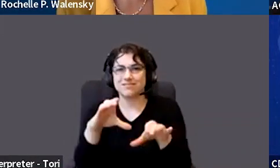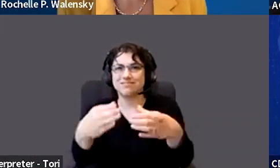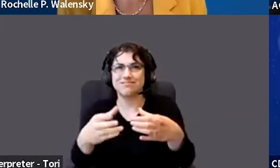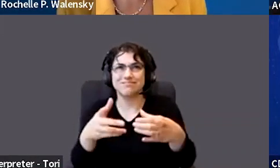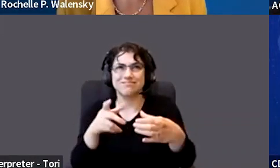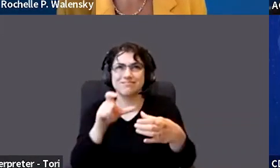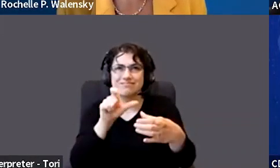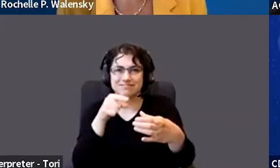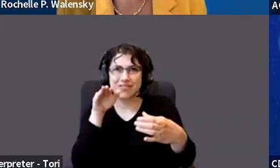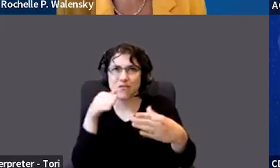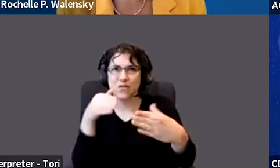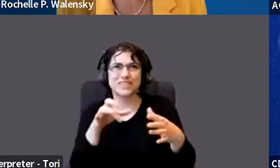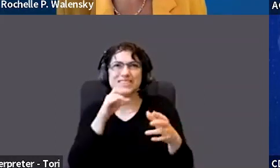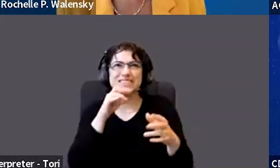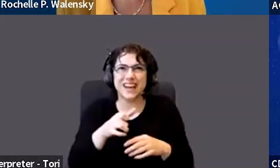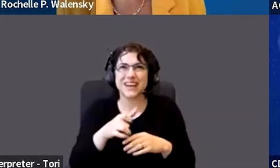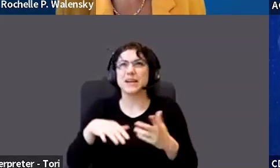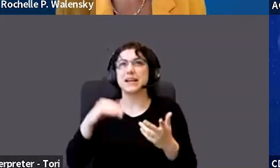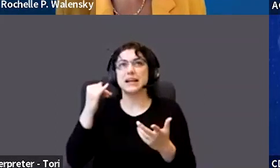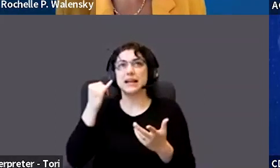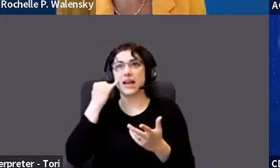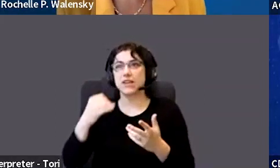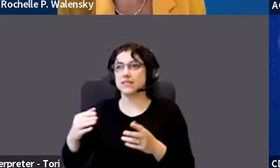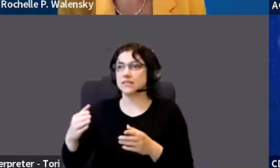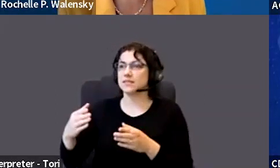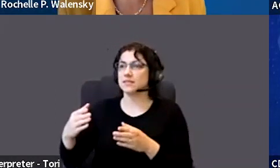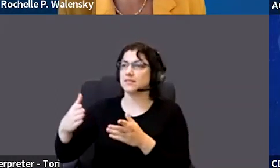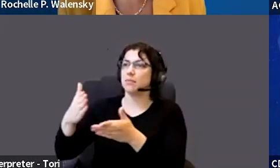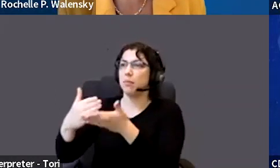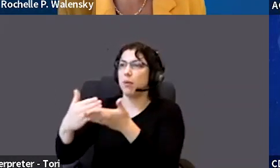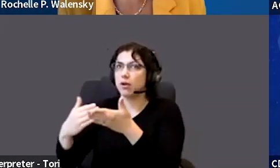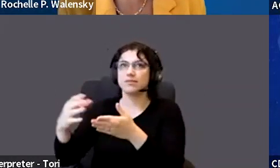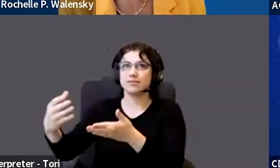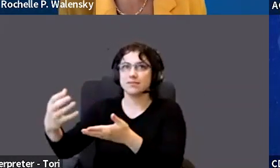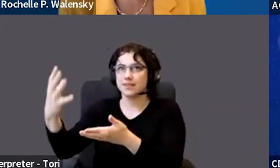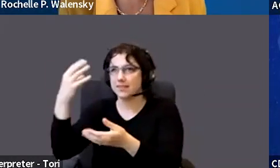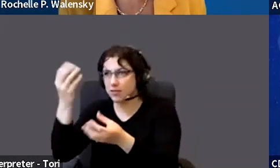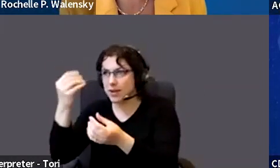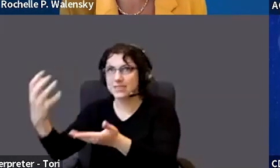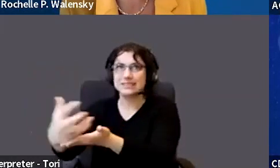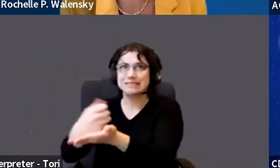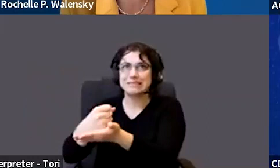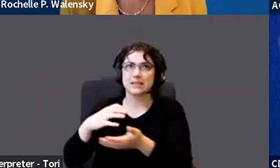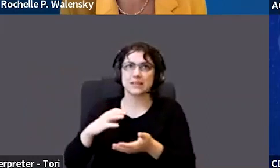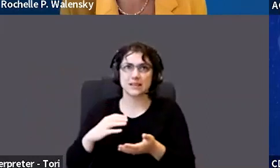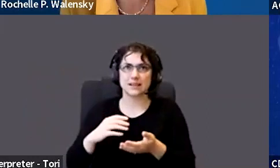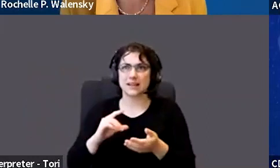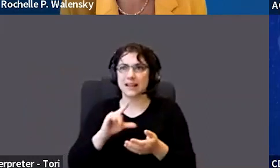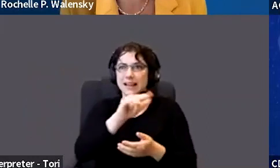then it's just a further delay, and we've really noticed that being a challenge. So we want to work collaboratively